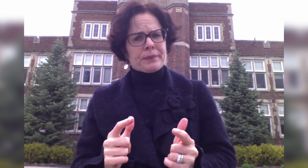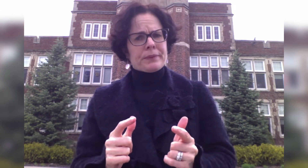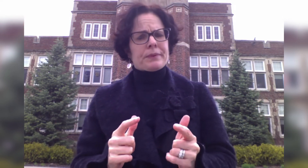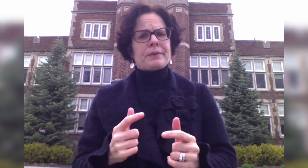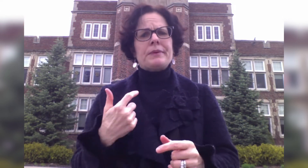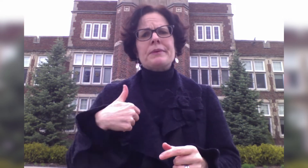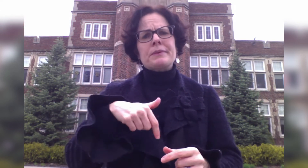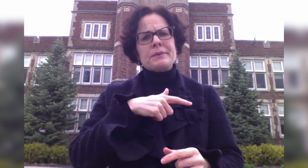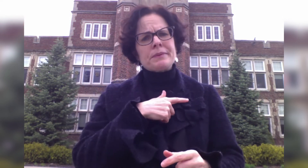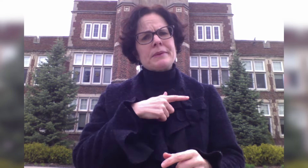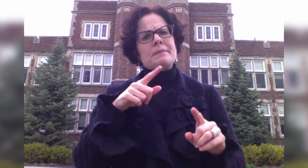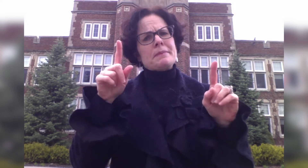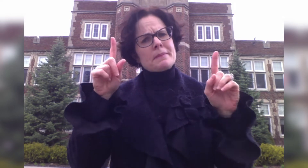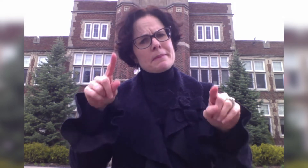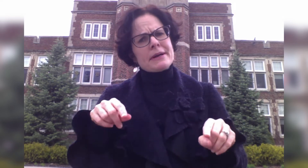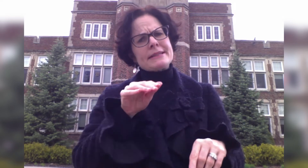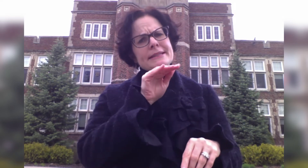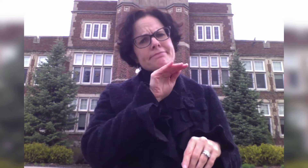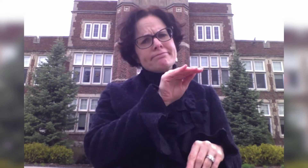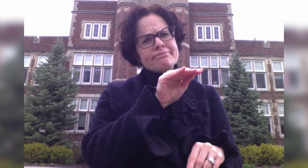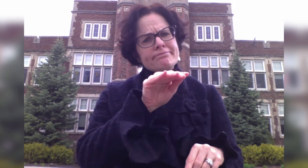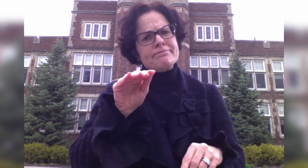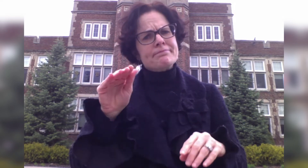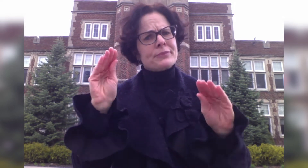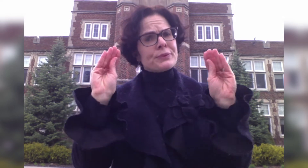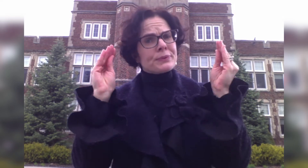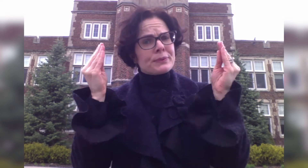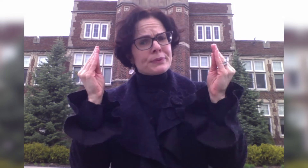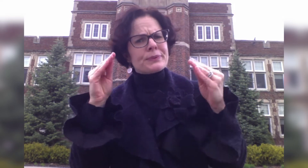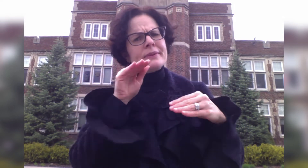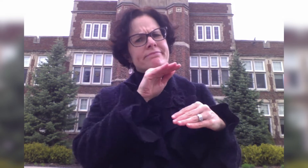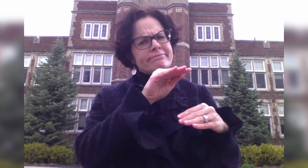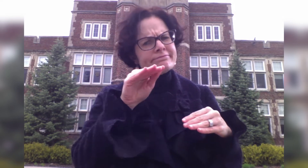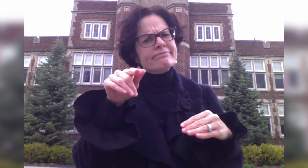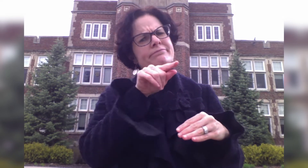The number of Deaf teachers is shrinking We must encourage Deaf youth to consider